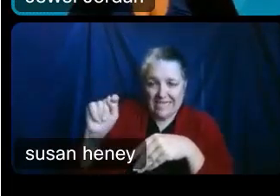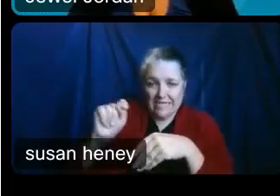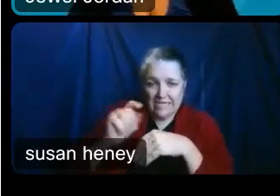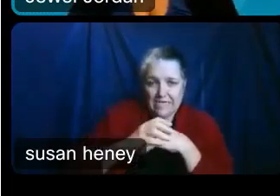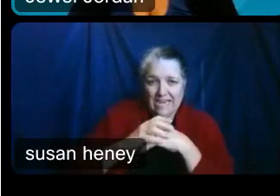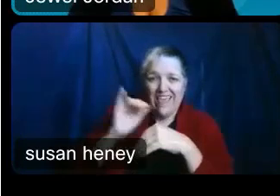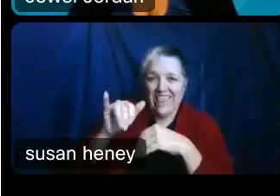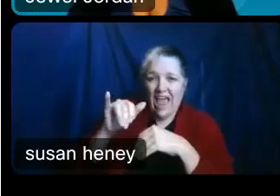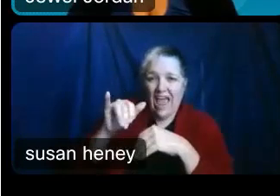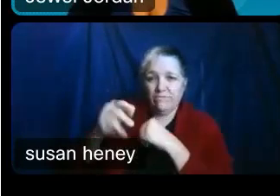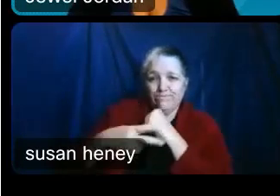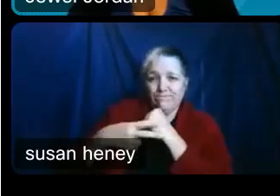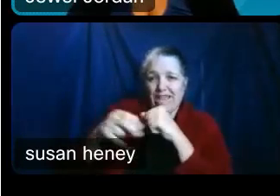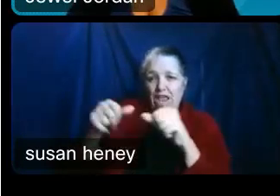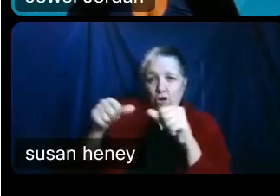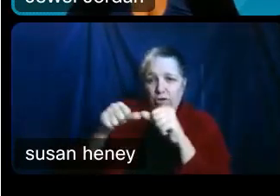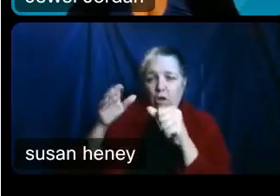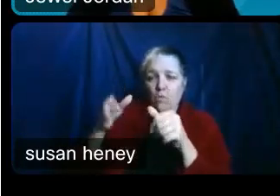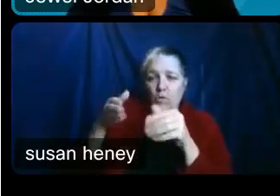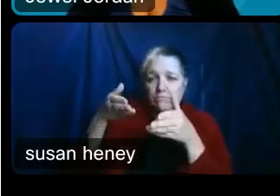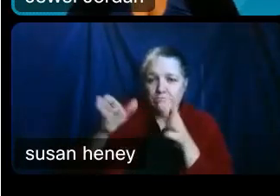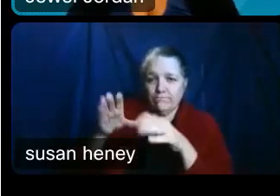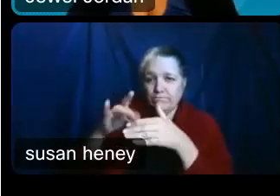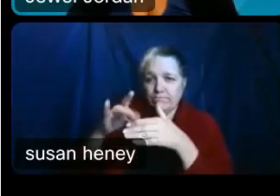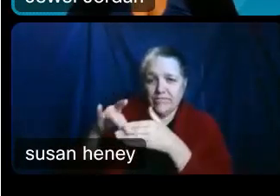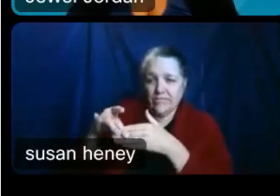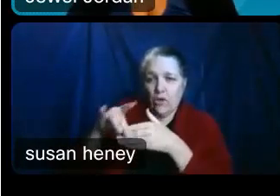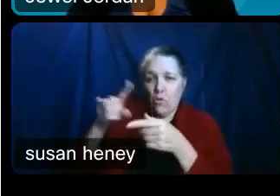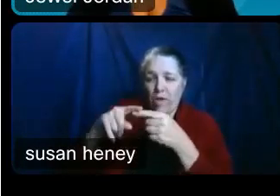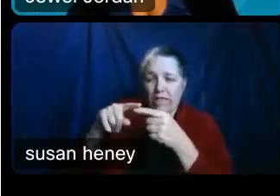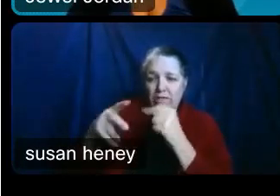you there once the embargo period begins. I'd like to remind you that today's presentation